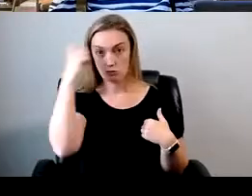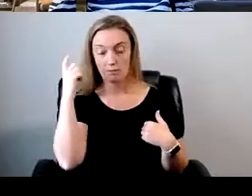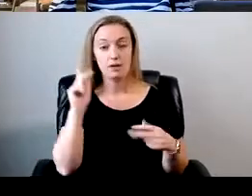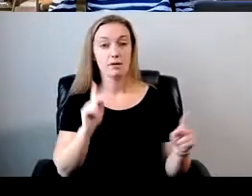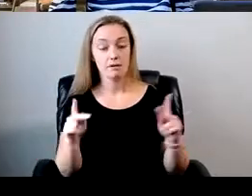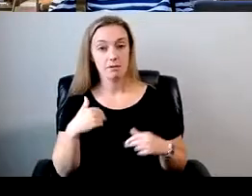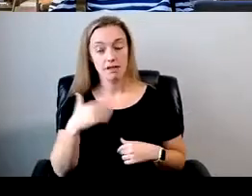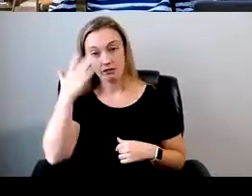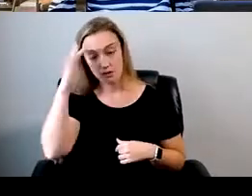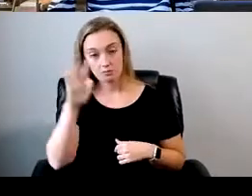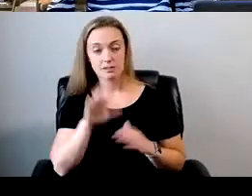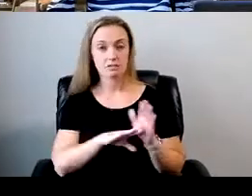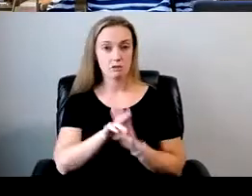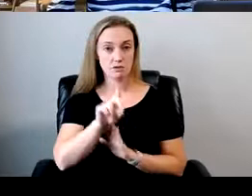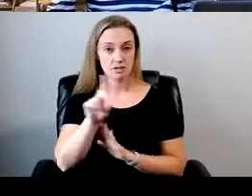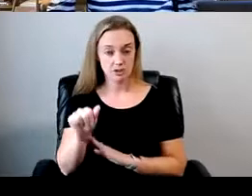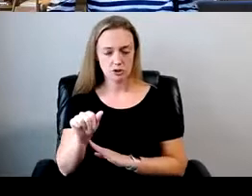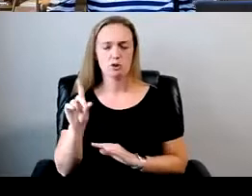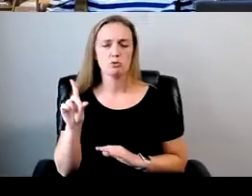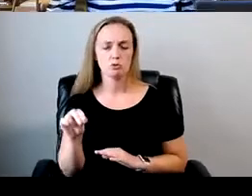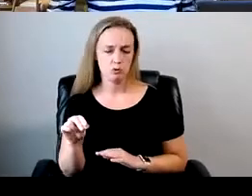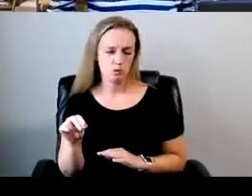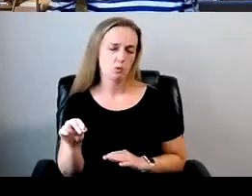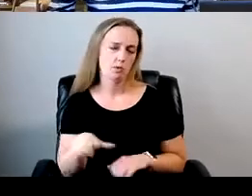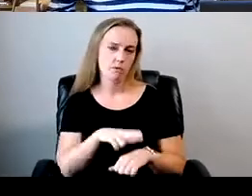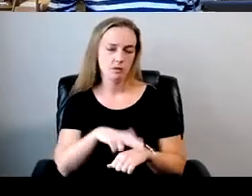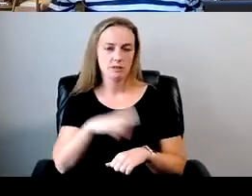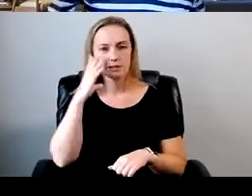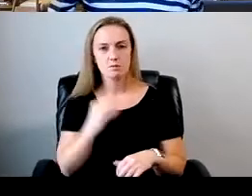have do experience much greater rates of trauma. They experienced greater rates